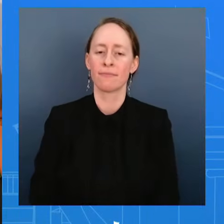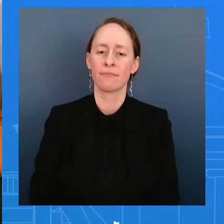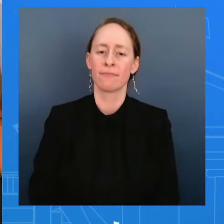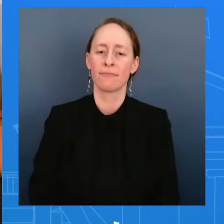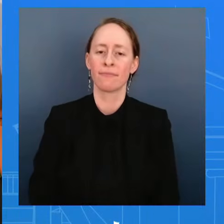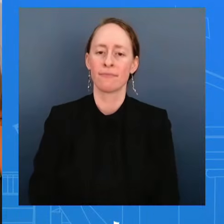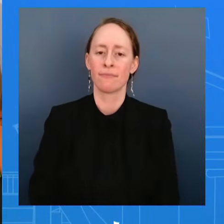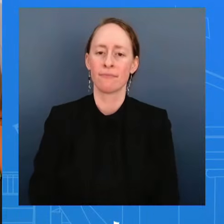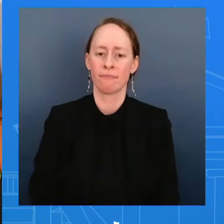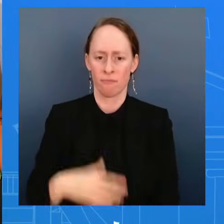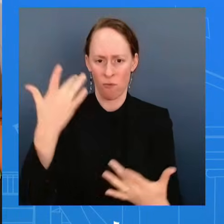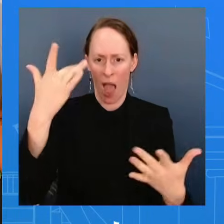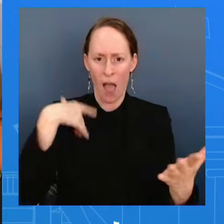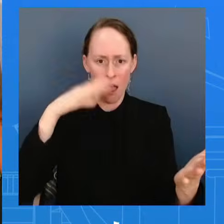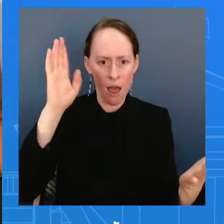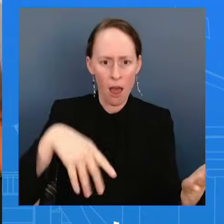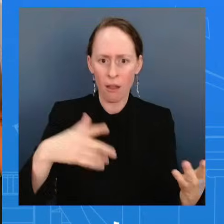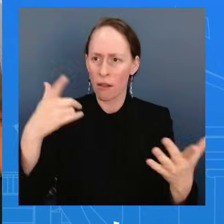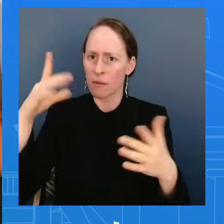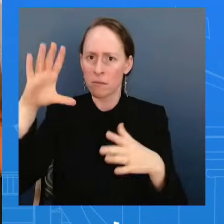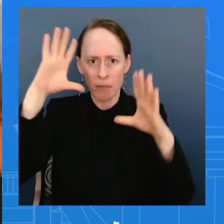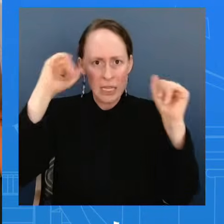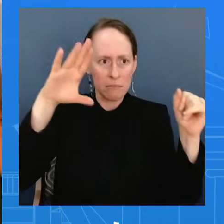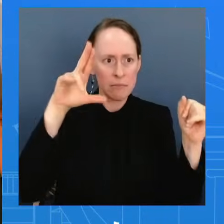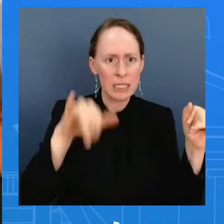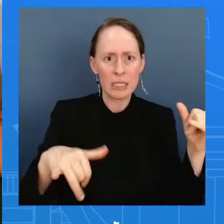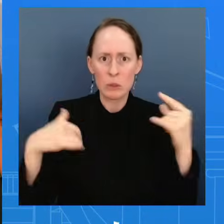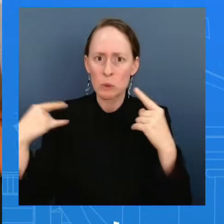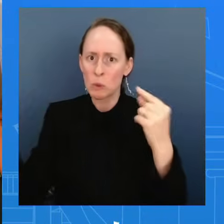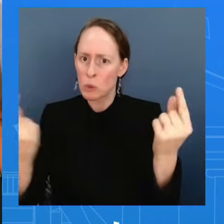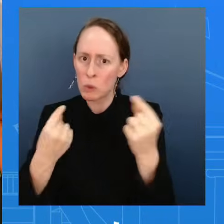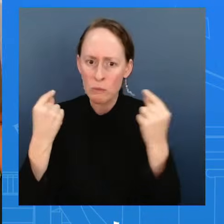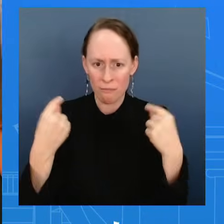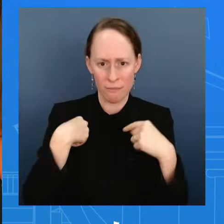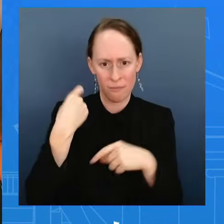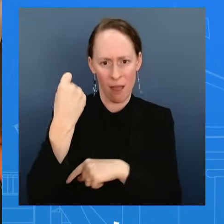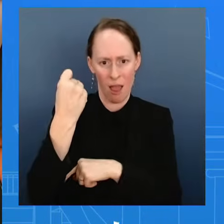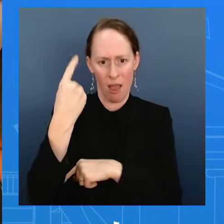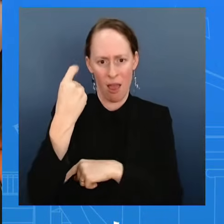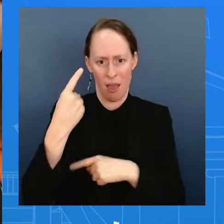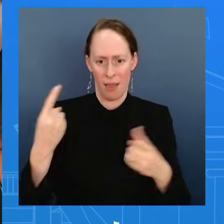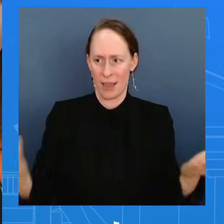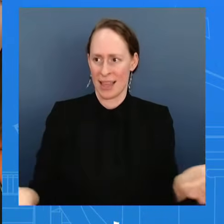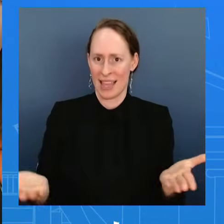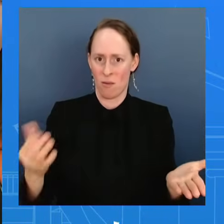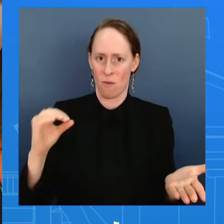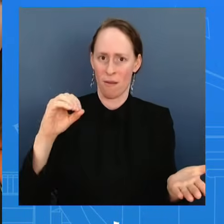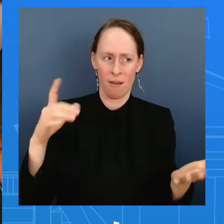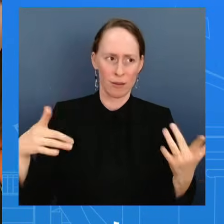We want to see the war in Gaza end, and obviously we want to see a de-escalation in tensions as well in the region.